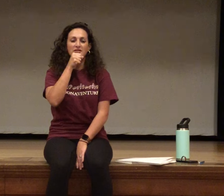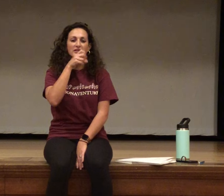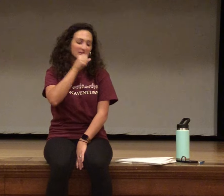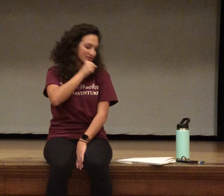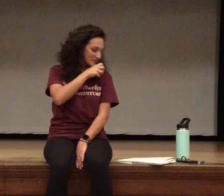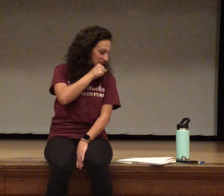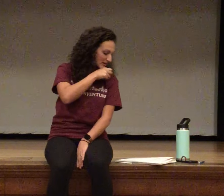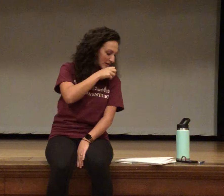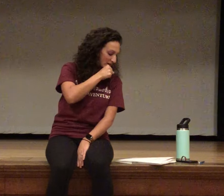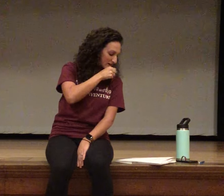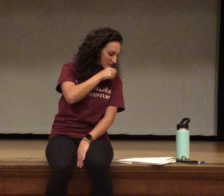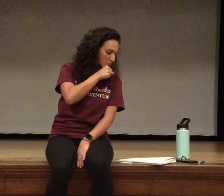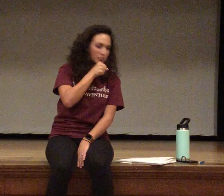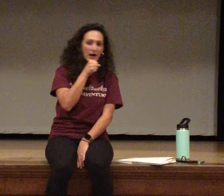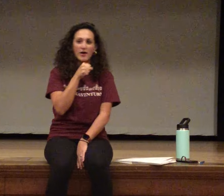good um Brown